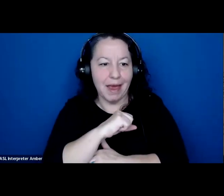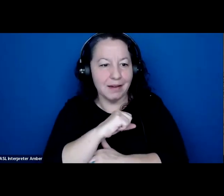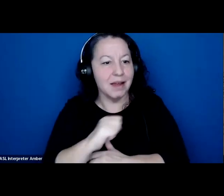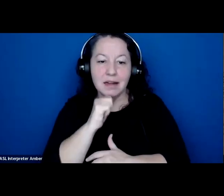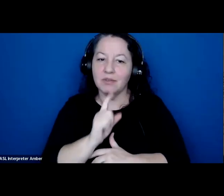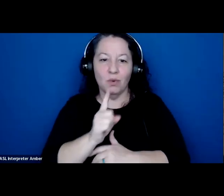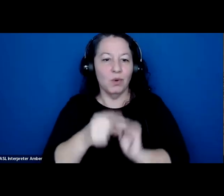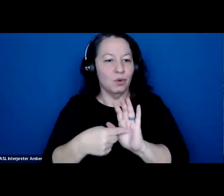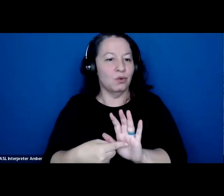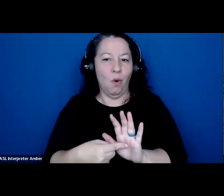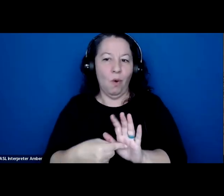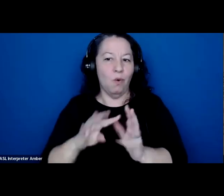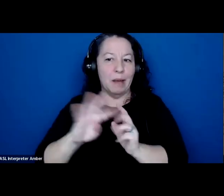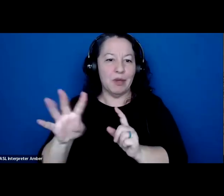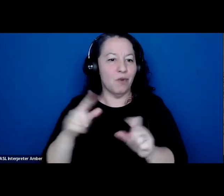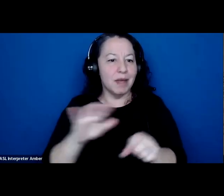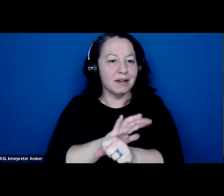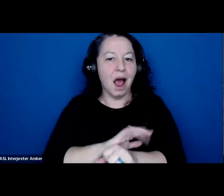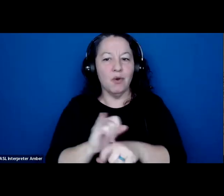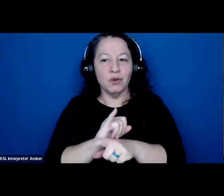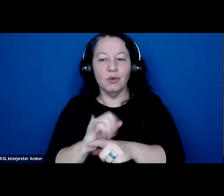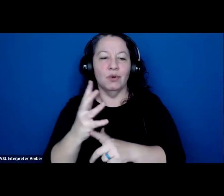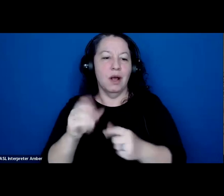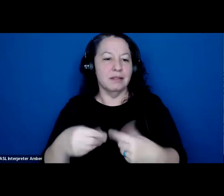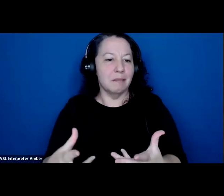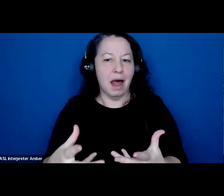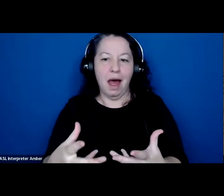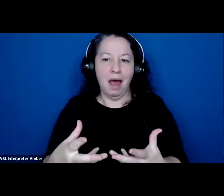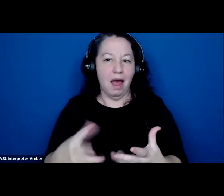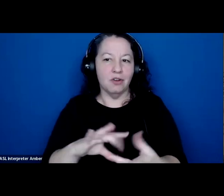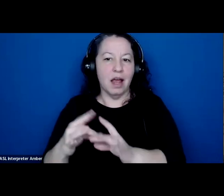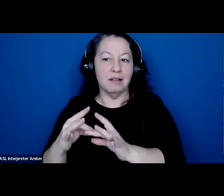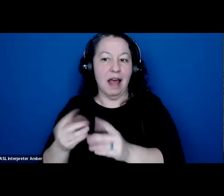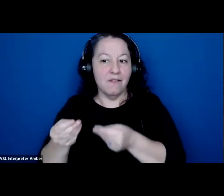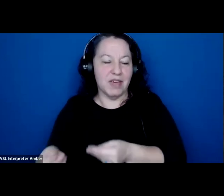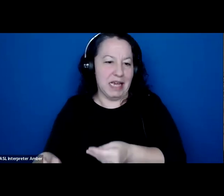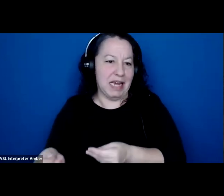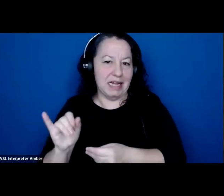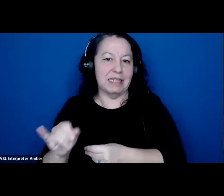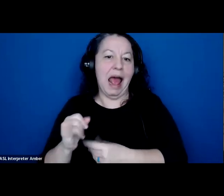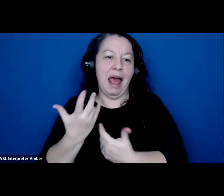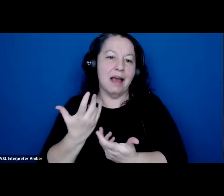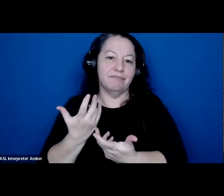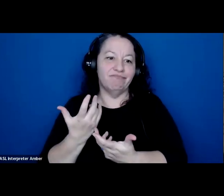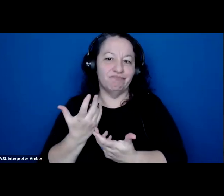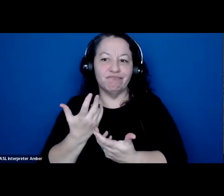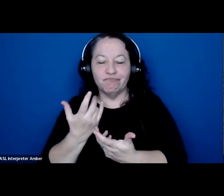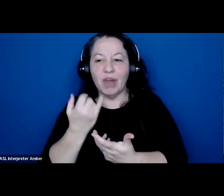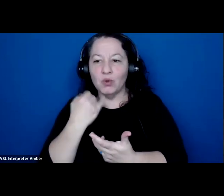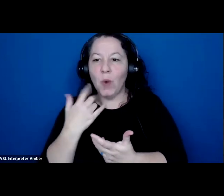and supply chain which feeds the Israeli death machine. So of course, some experts place their estimations far higher.